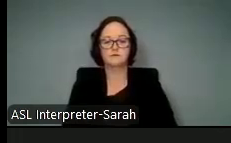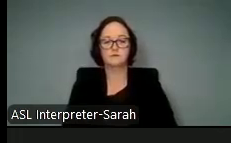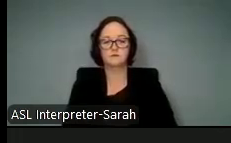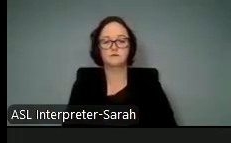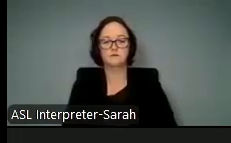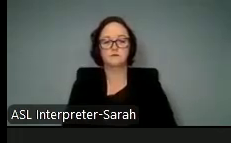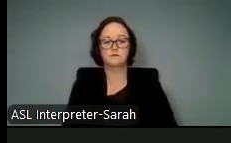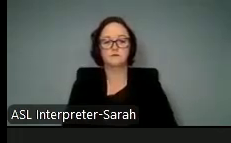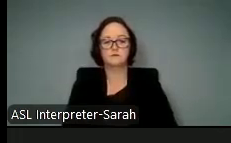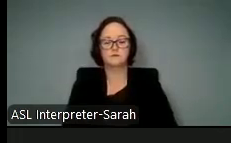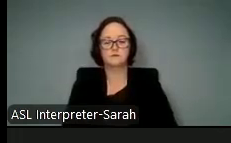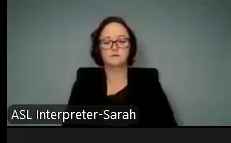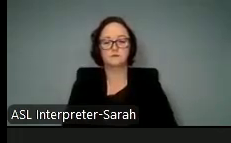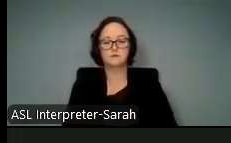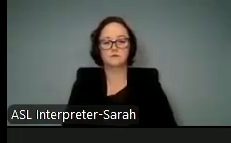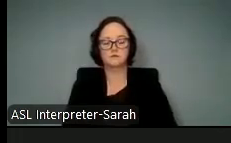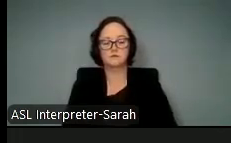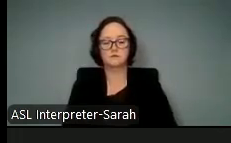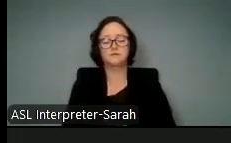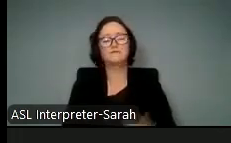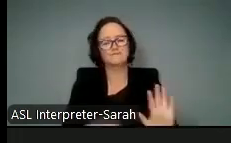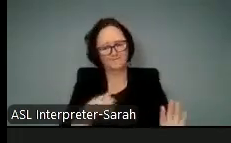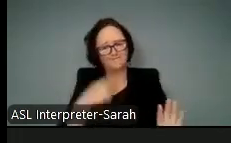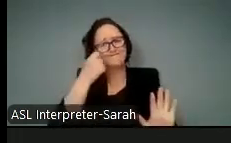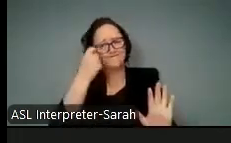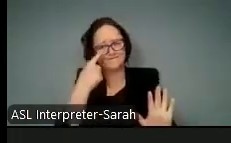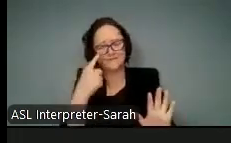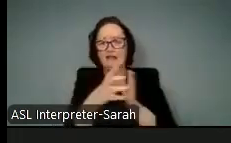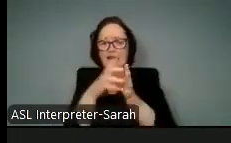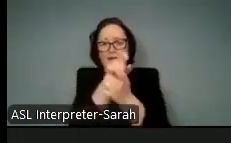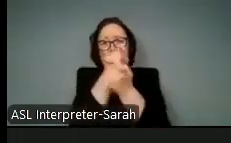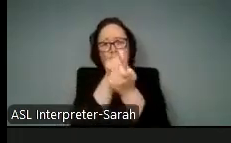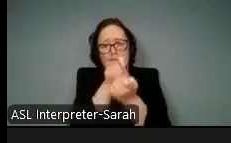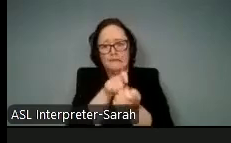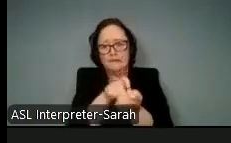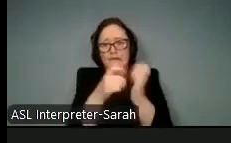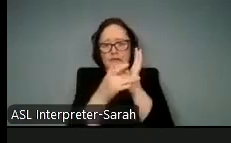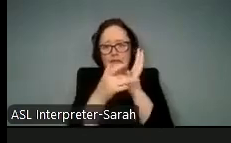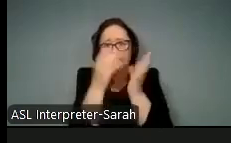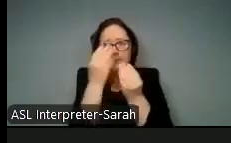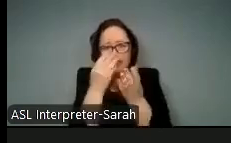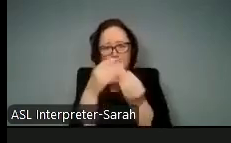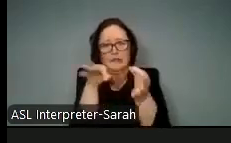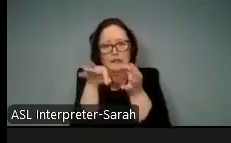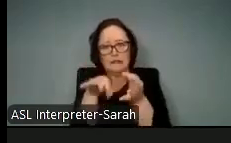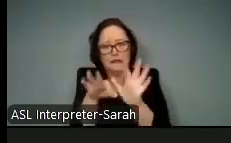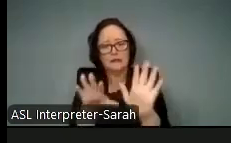And I know I'm going over a lot of detailed technical information. I do want to throw out, when we've worked through this,